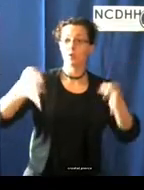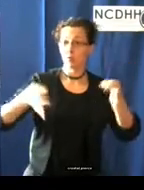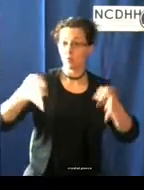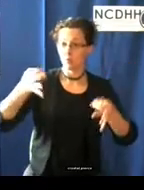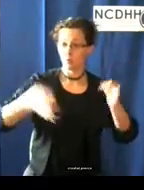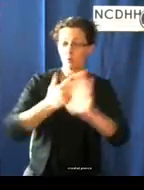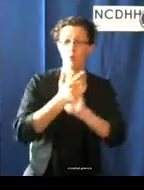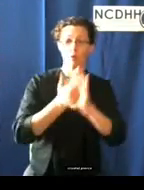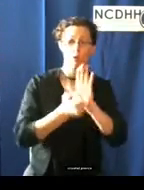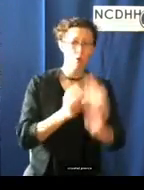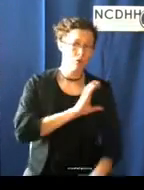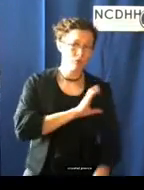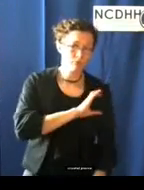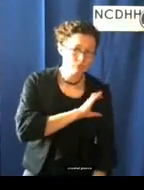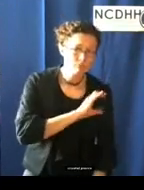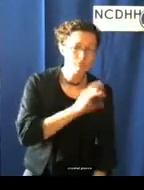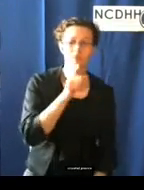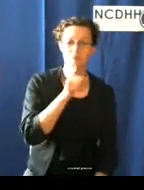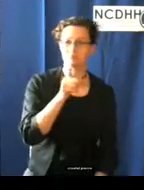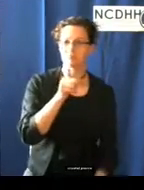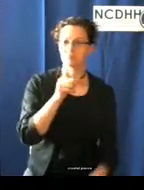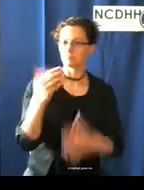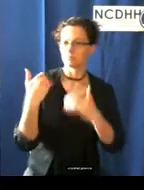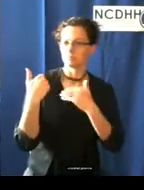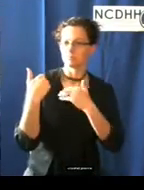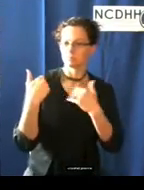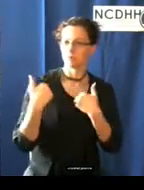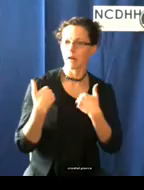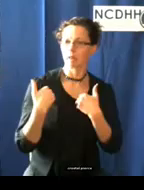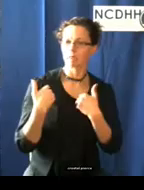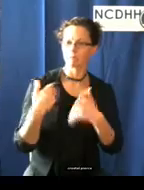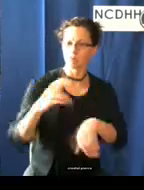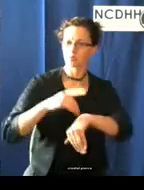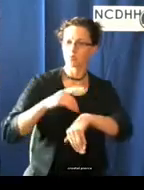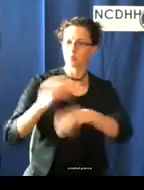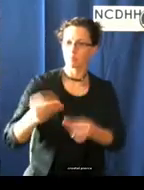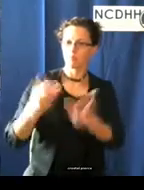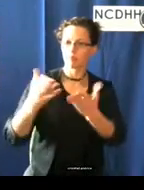LAW ENFORCEMENT HAVE A DUTY TO PROVIDE ANOTHER INTERPRETER